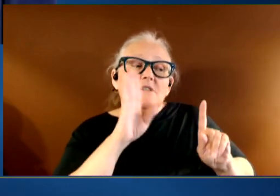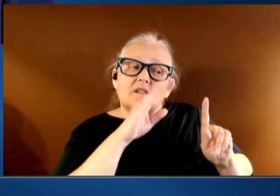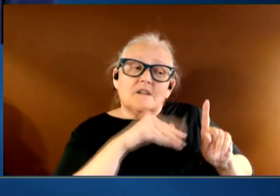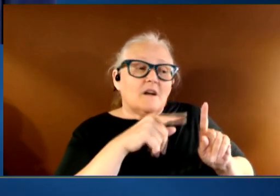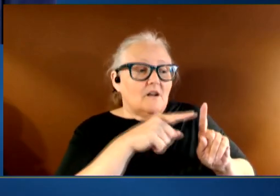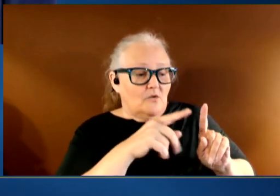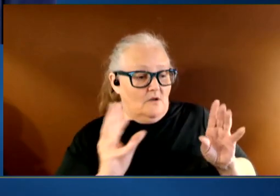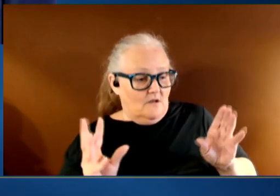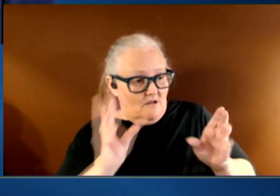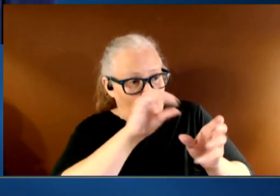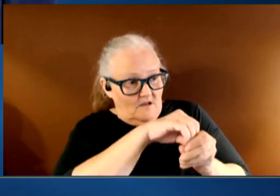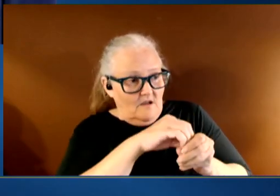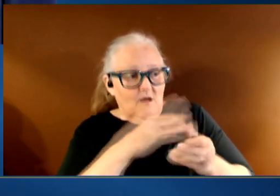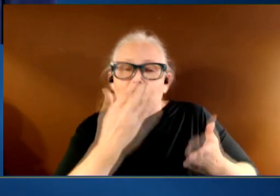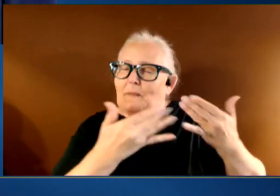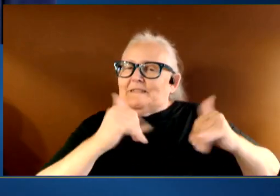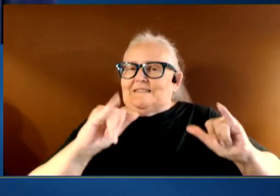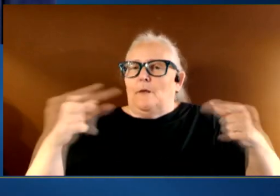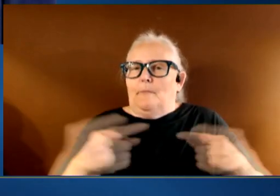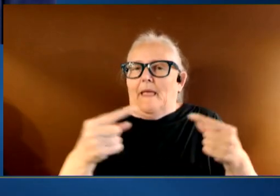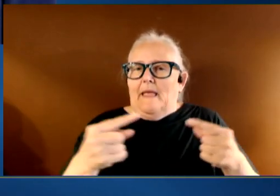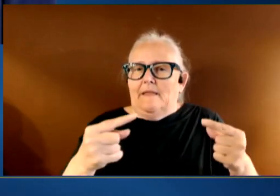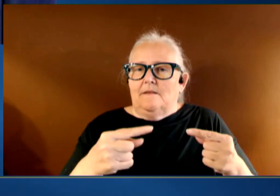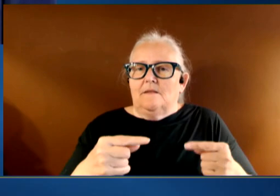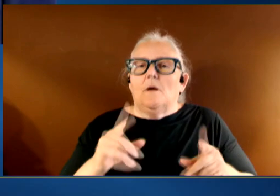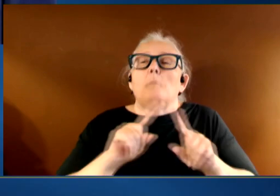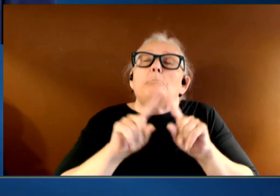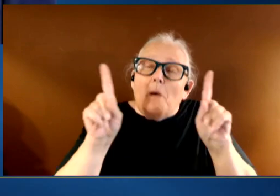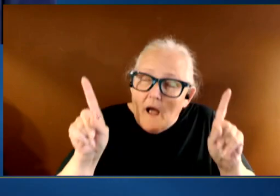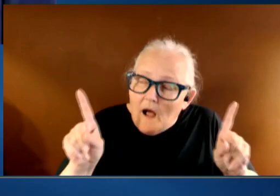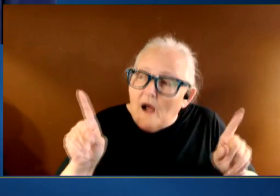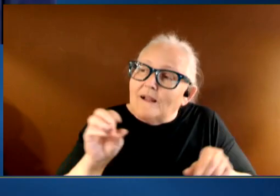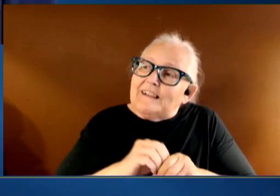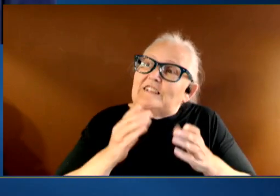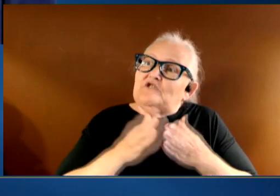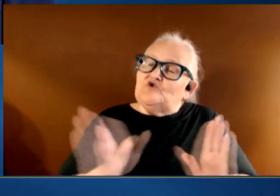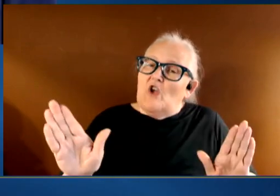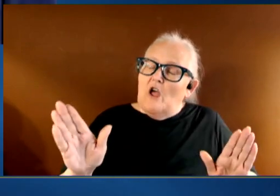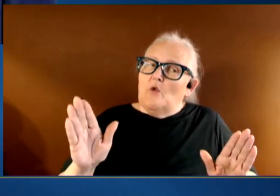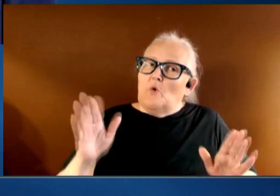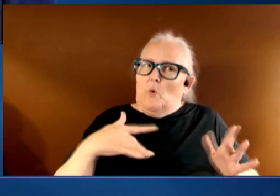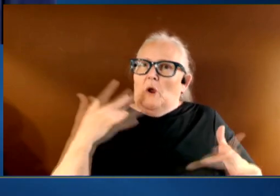I'm very excited about the trajectory of sickle cell disease and new therapies over